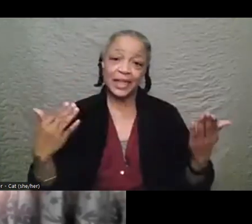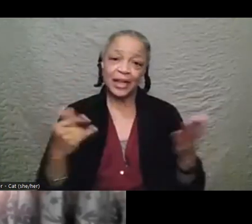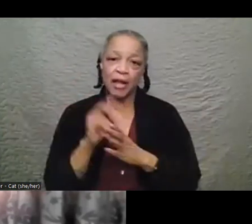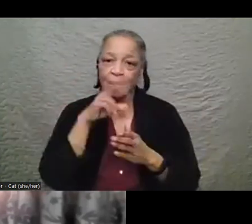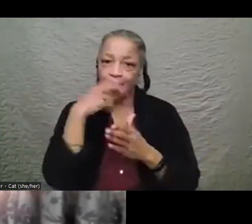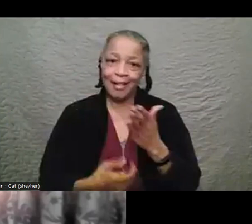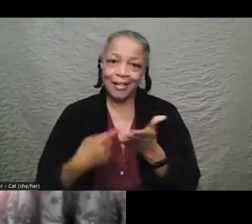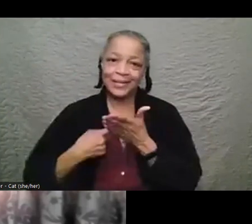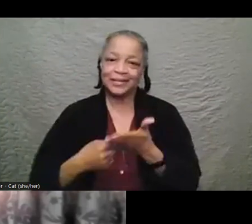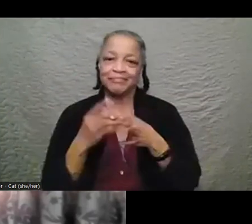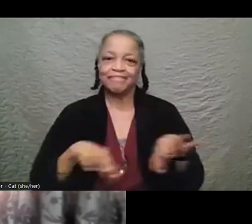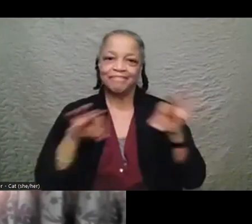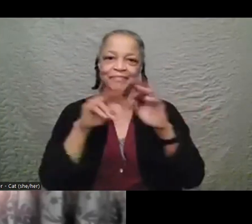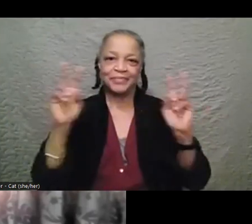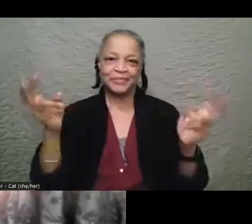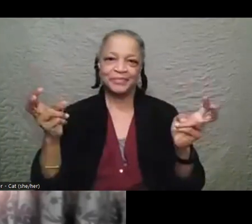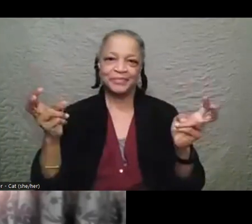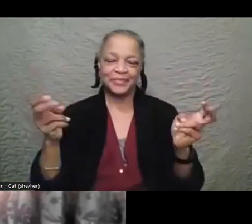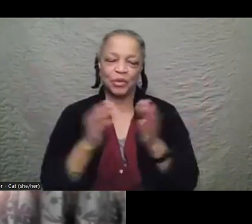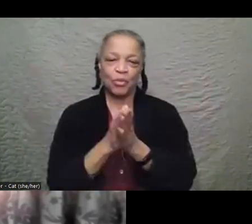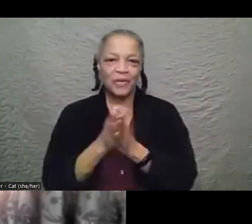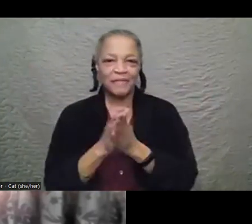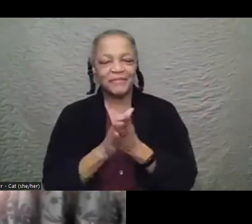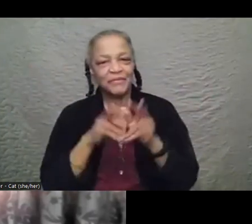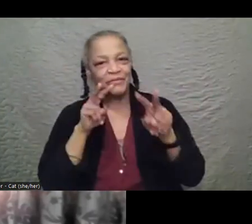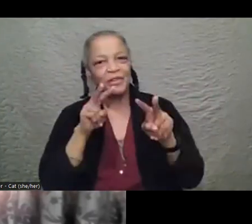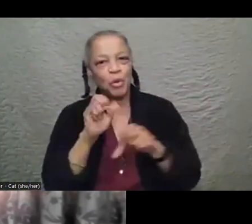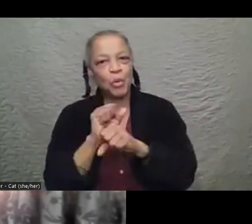critical issues. We look forward to working with you.